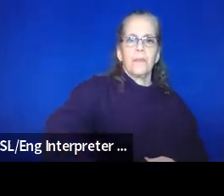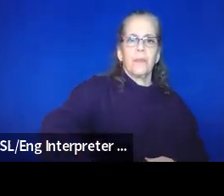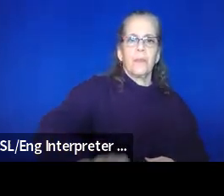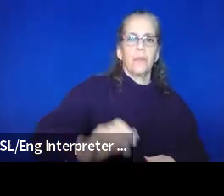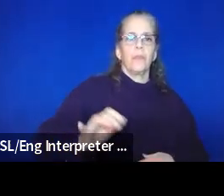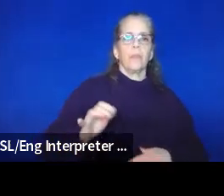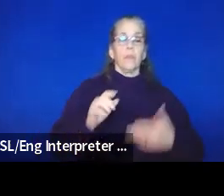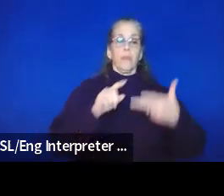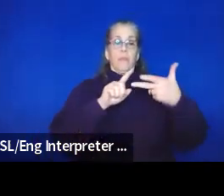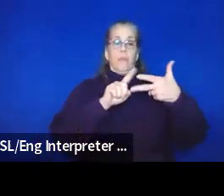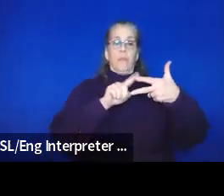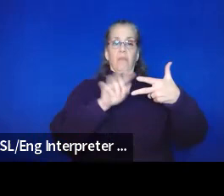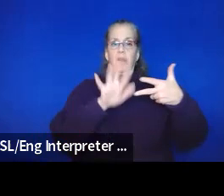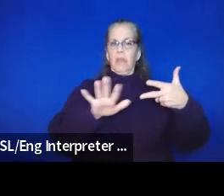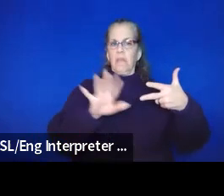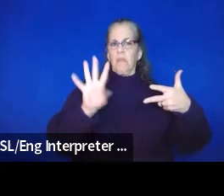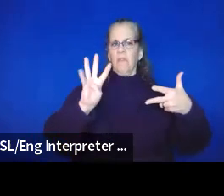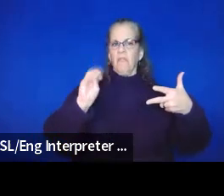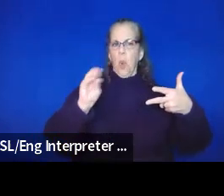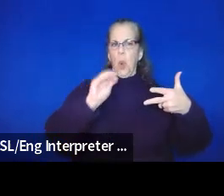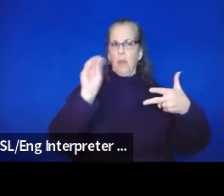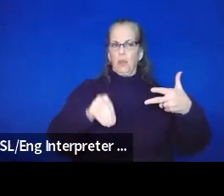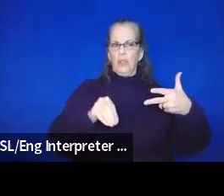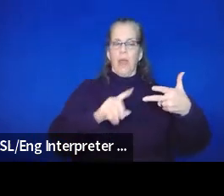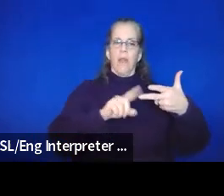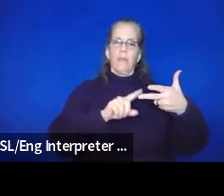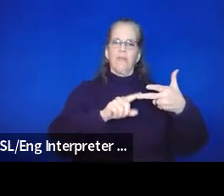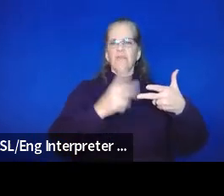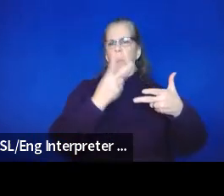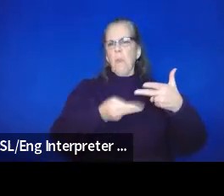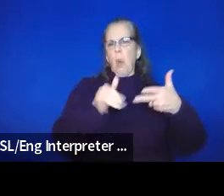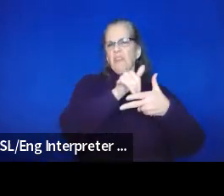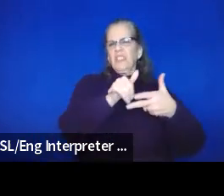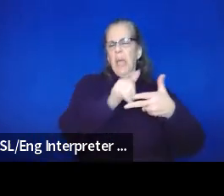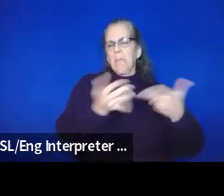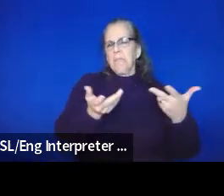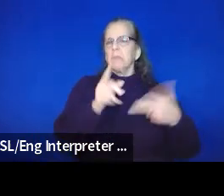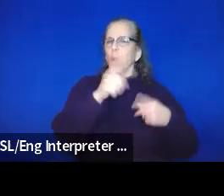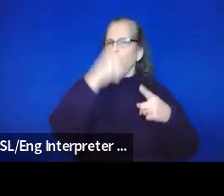Deshawn. Or both will have a similar quality of life. [Pause].